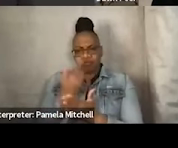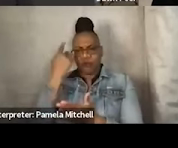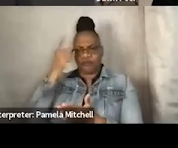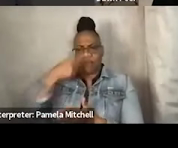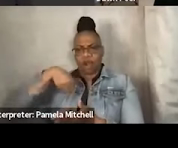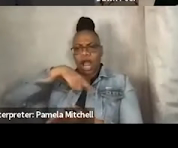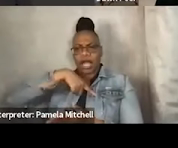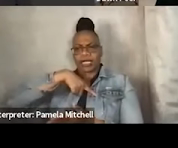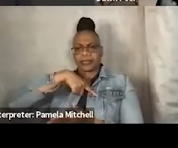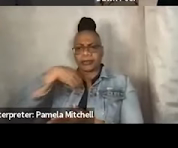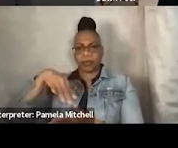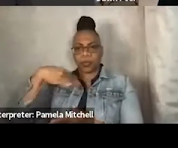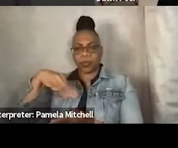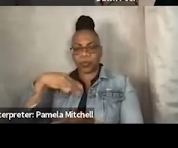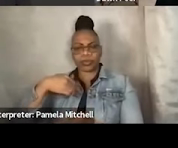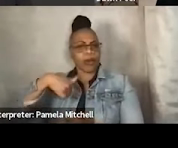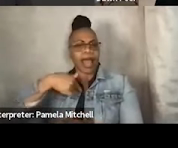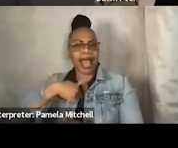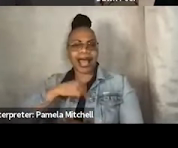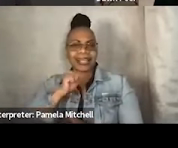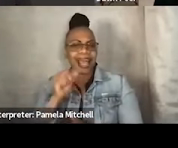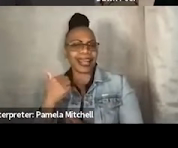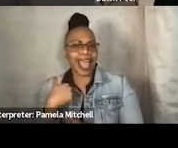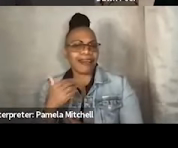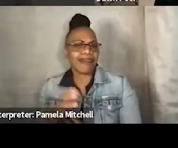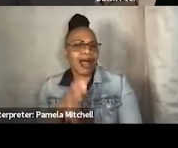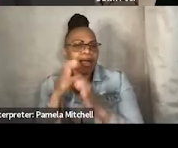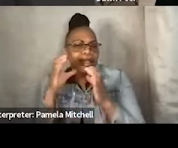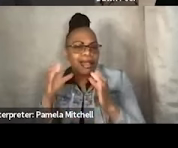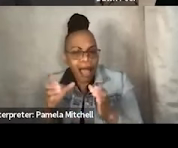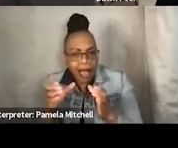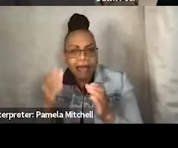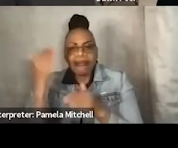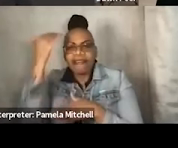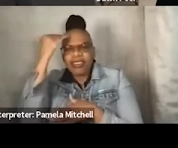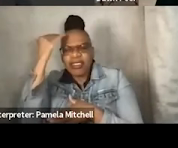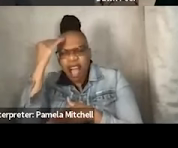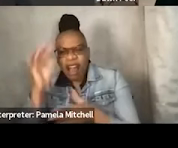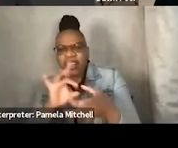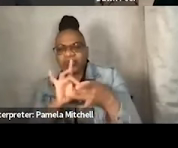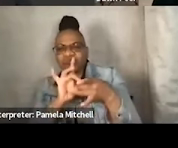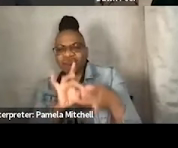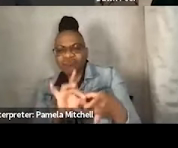So, I don't have a lot of other knowledge about it. I have the basics, right?